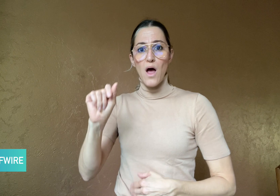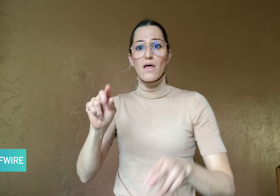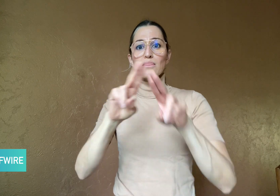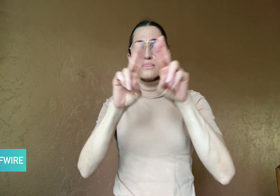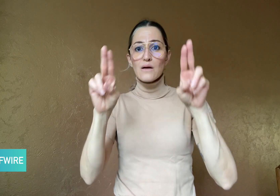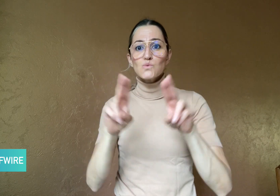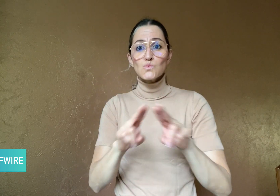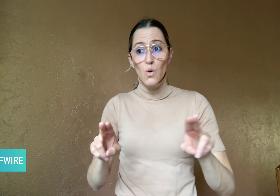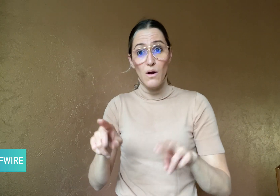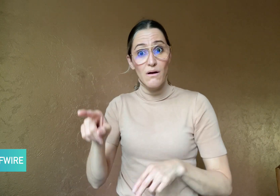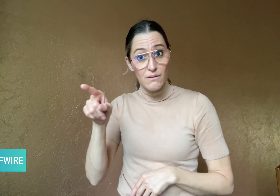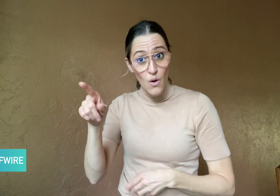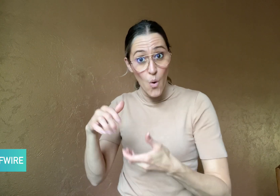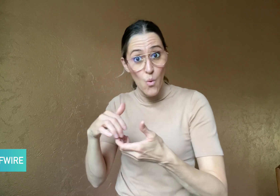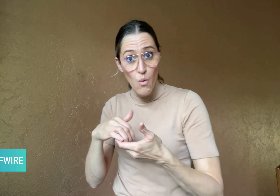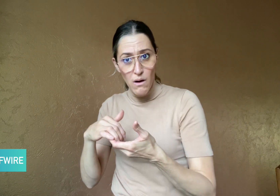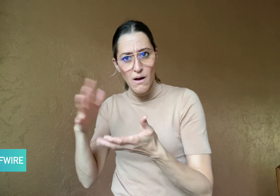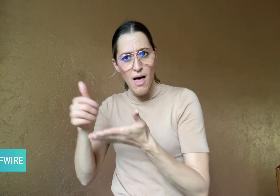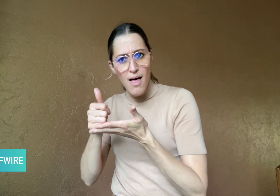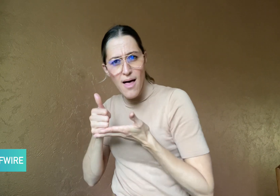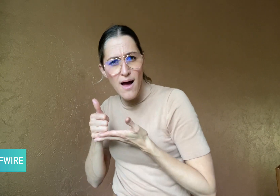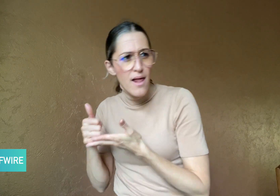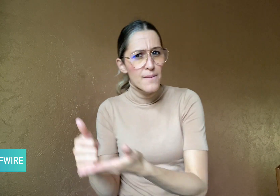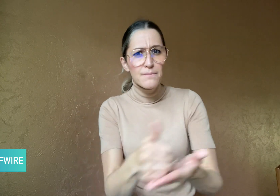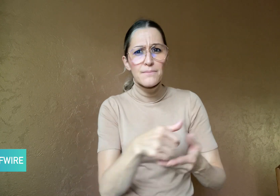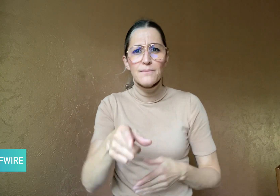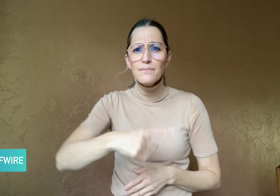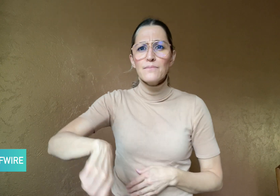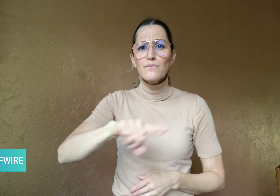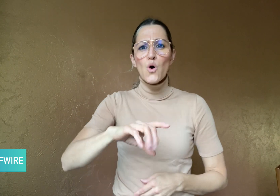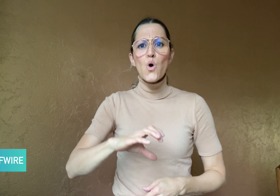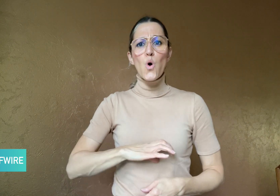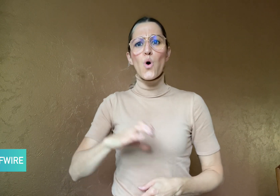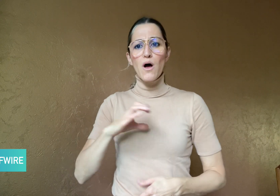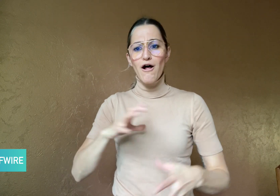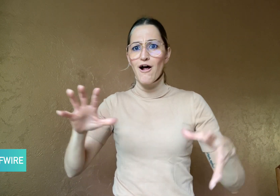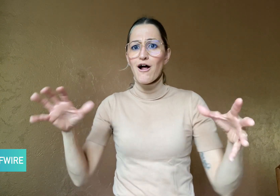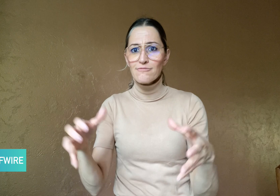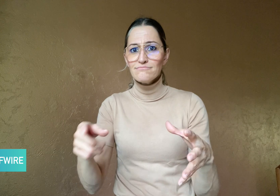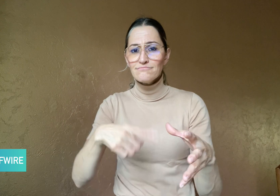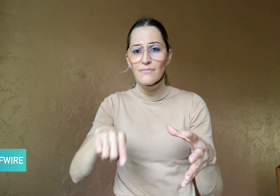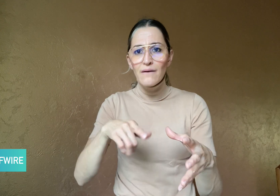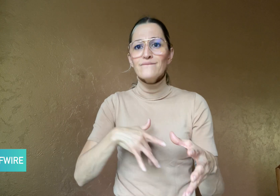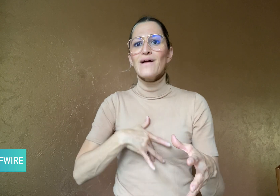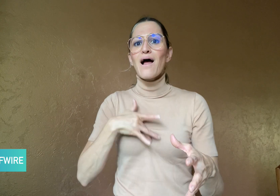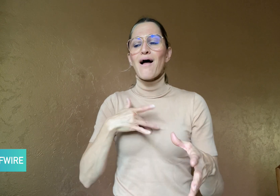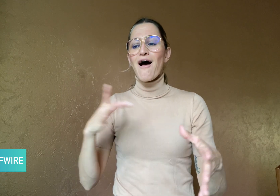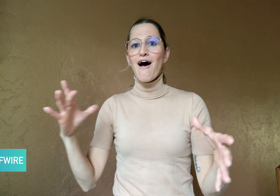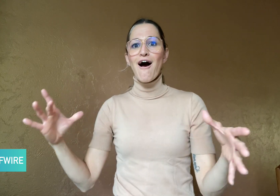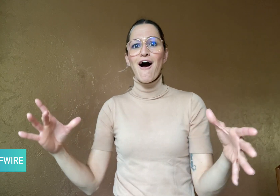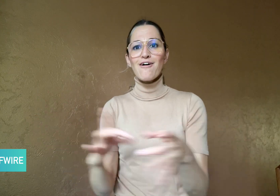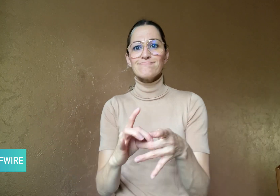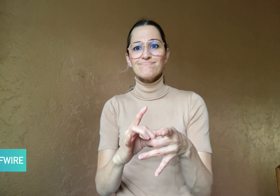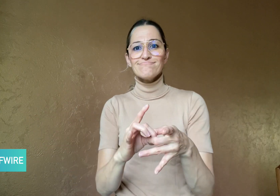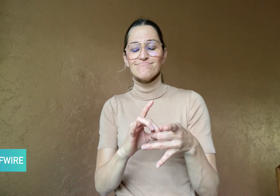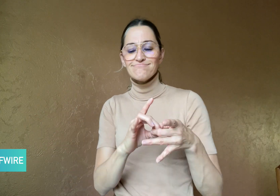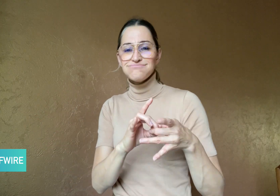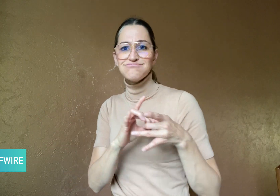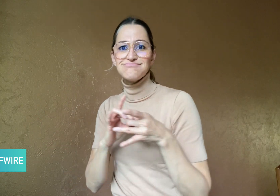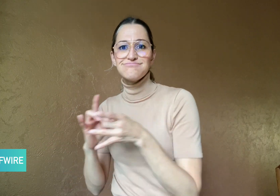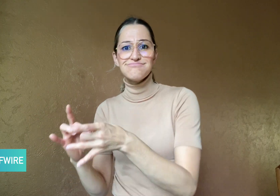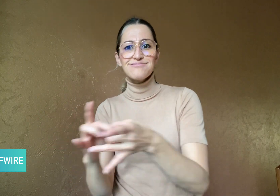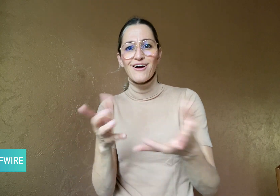belong to one another by allowing them to share